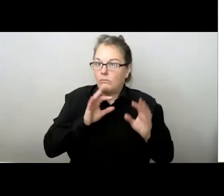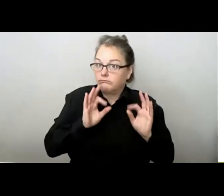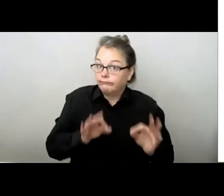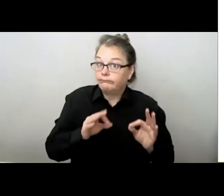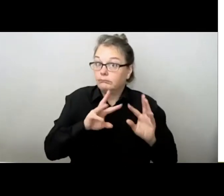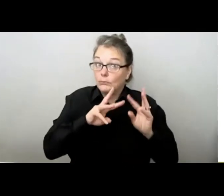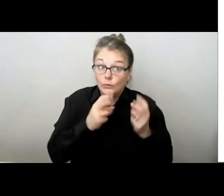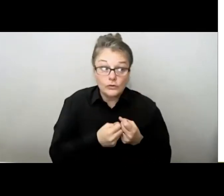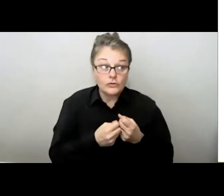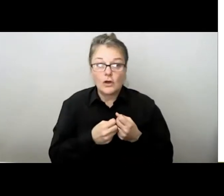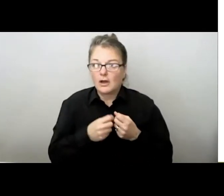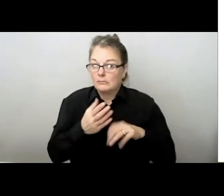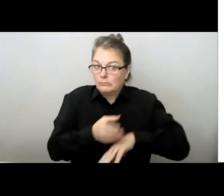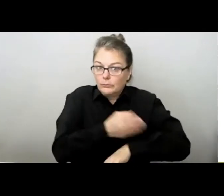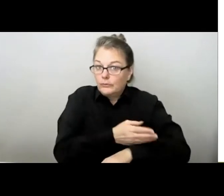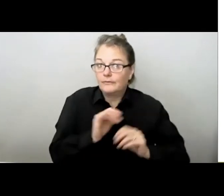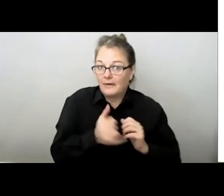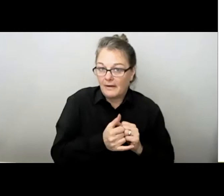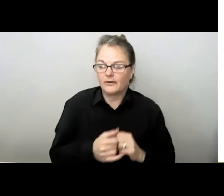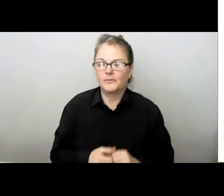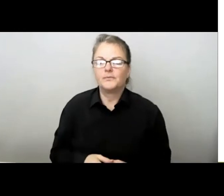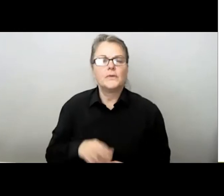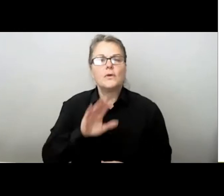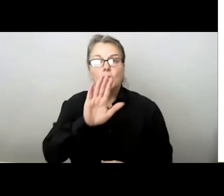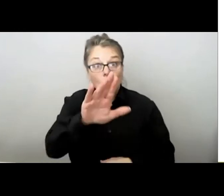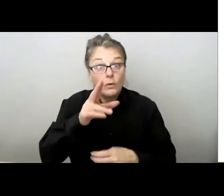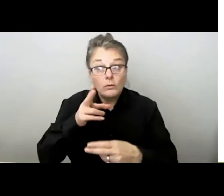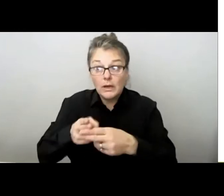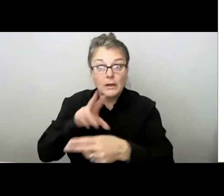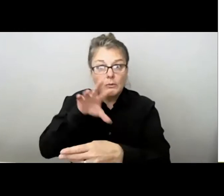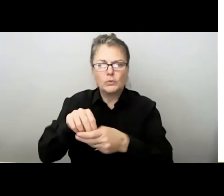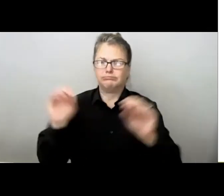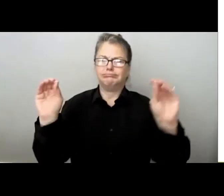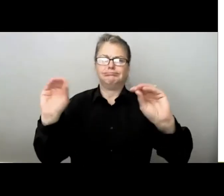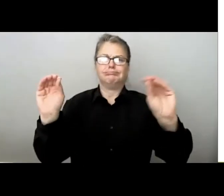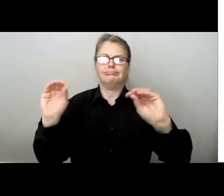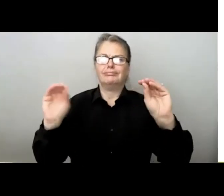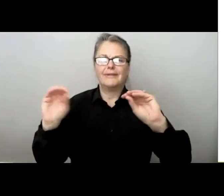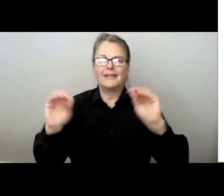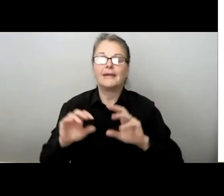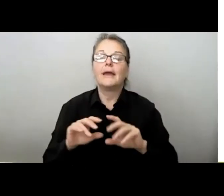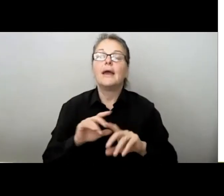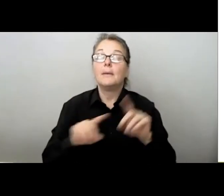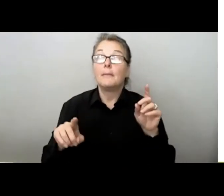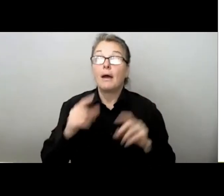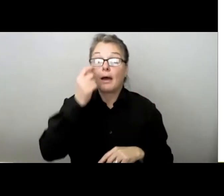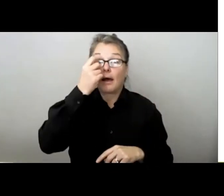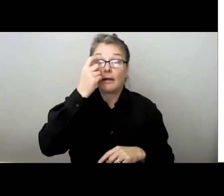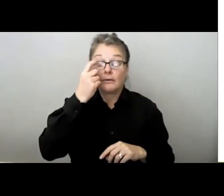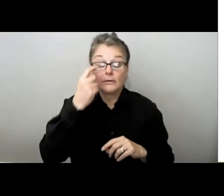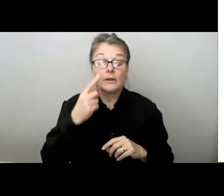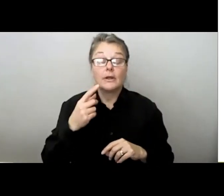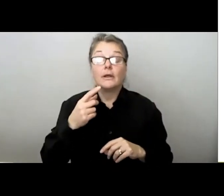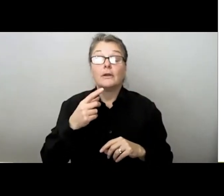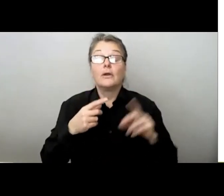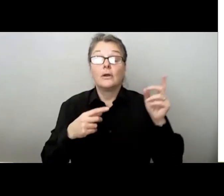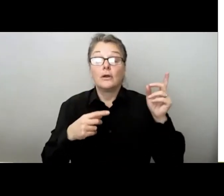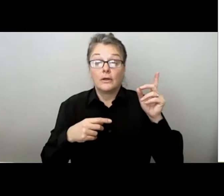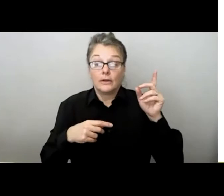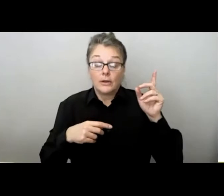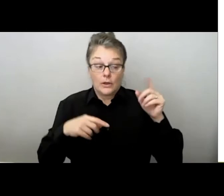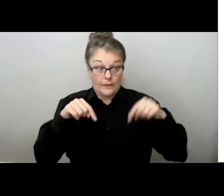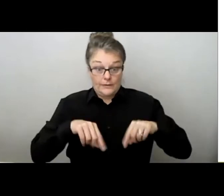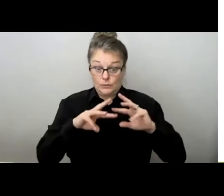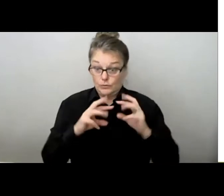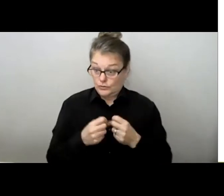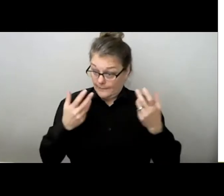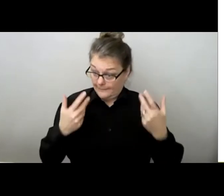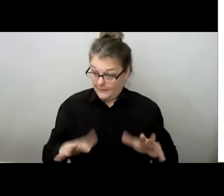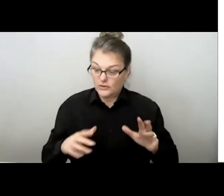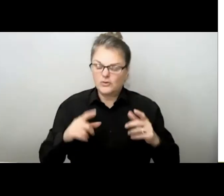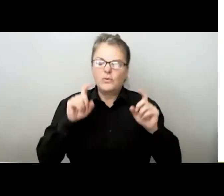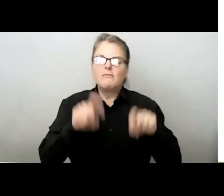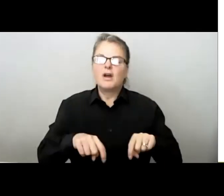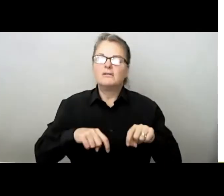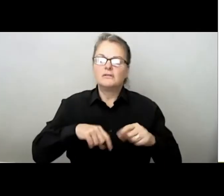WILL FORM PART OF THE REPORT THAT WE HAVE TO SEND TO OUR PARTNERS AT THE CLOSE OF THIS WORKSHOP.